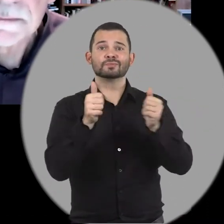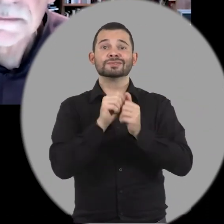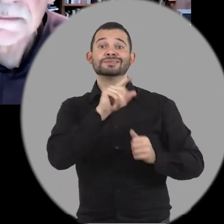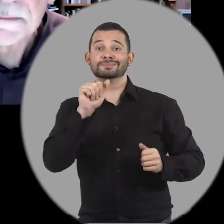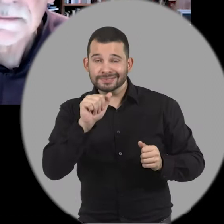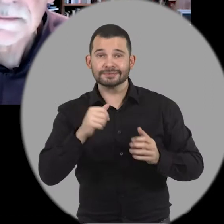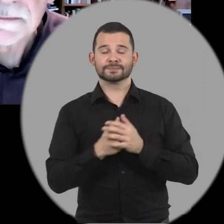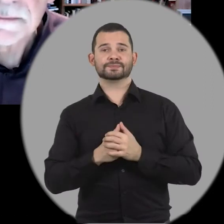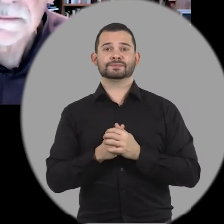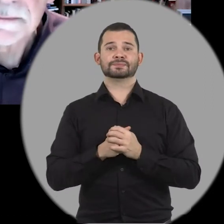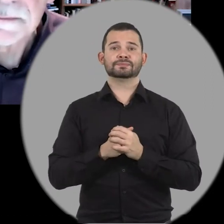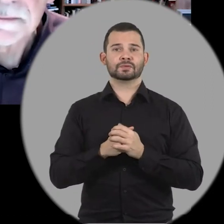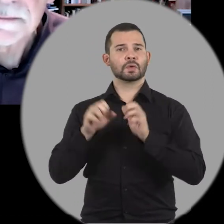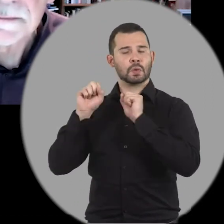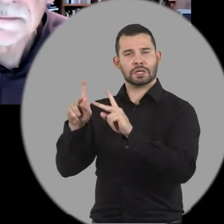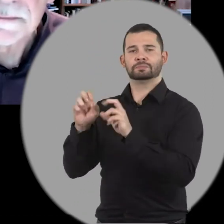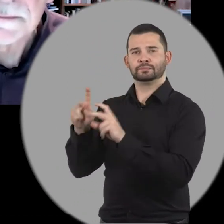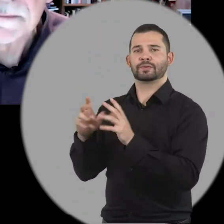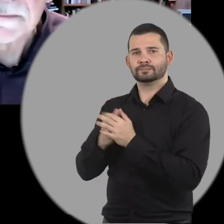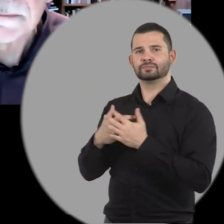to push this movement and to get what the community needs?